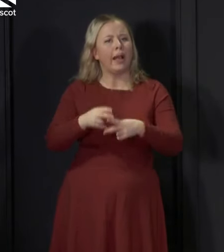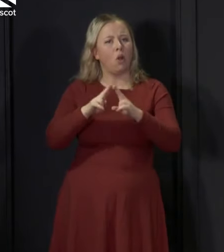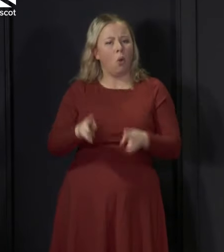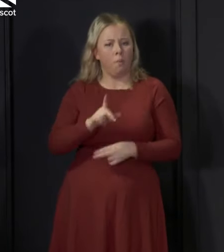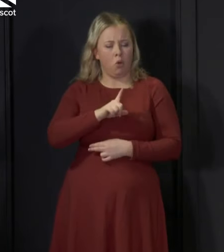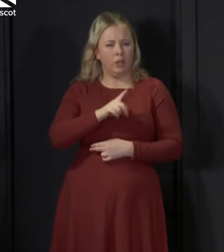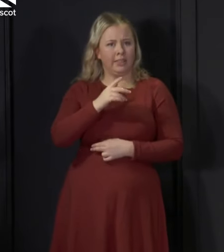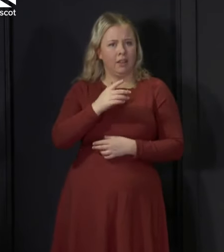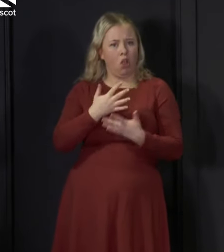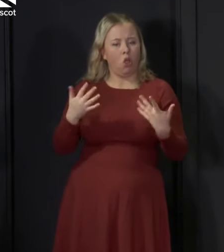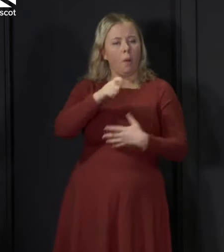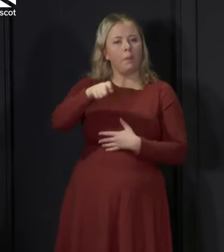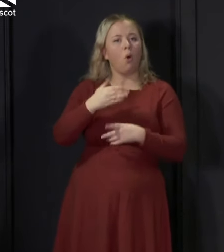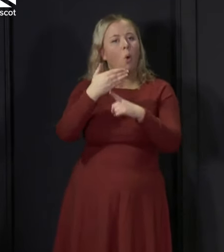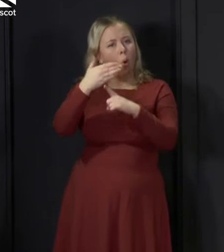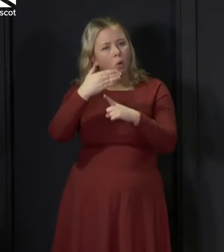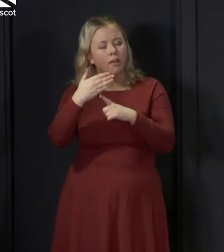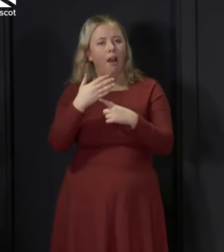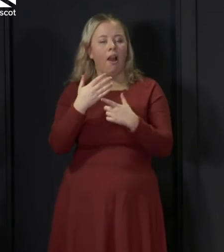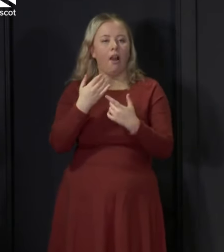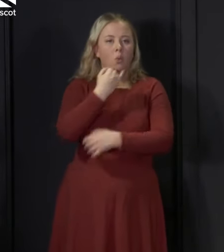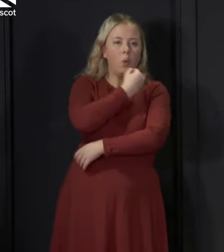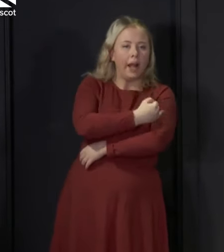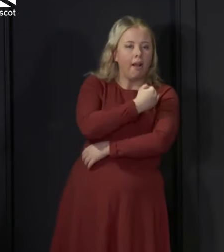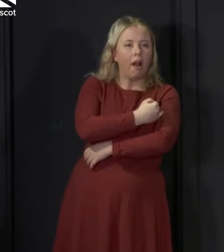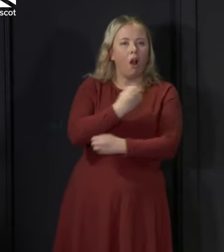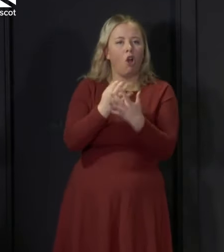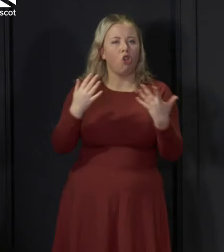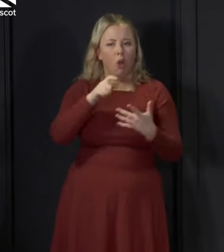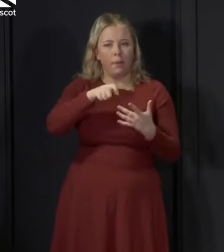because many people are living together in the same setting - are very, very vulnerable